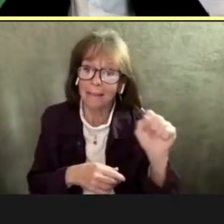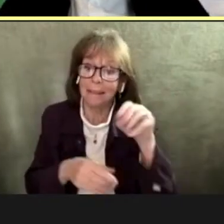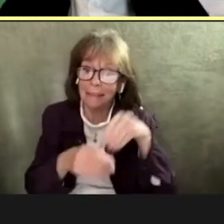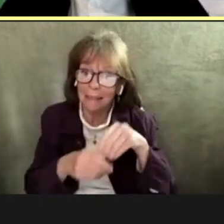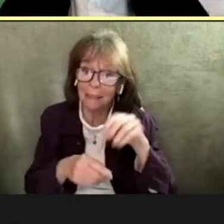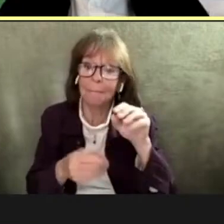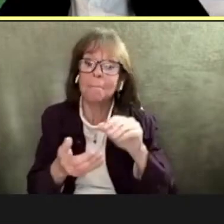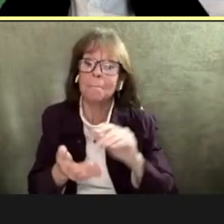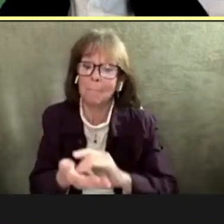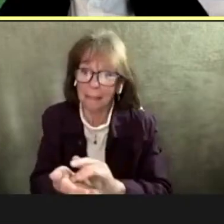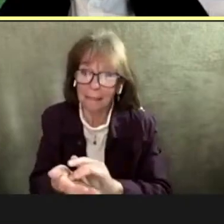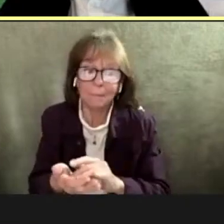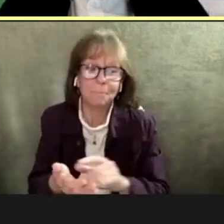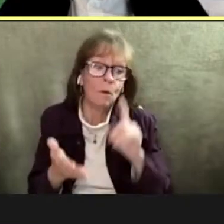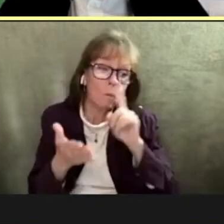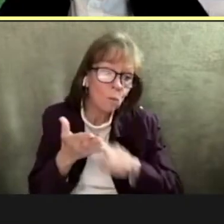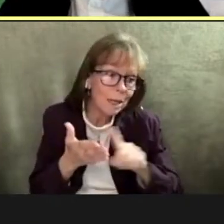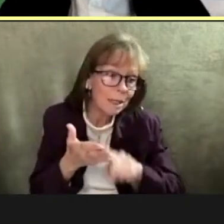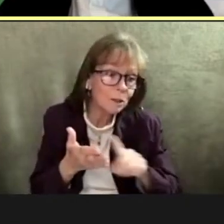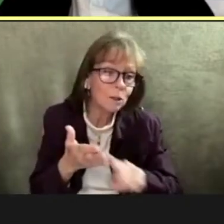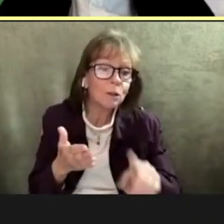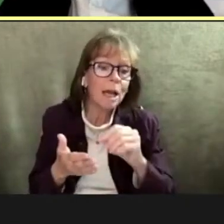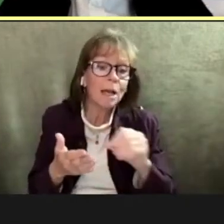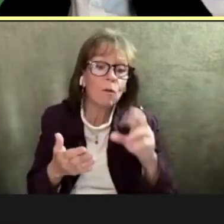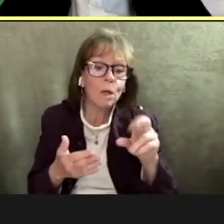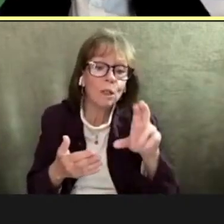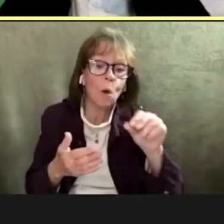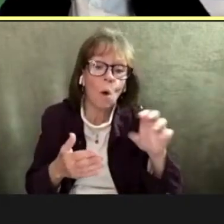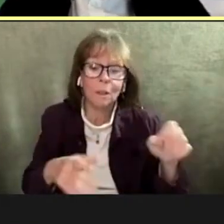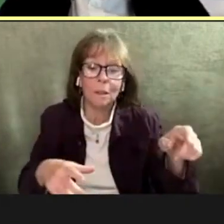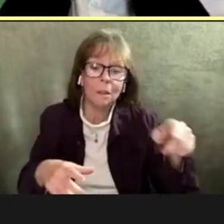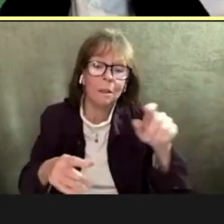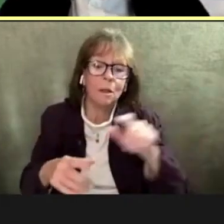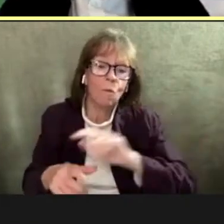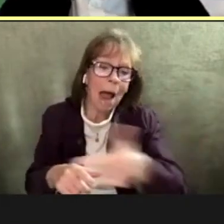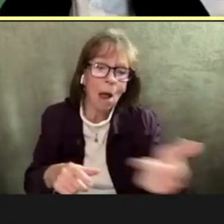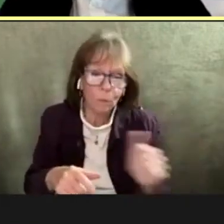the DREAM Consortium, Women with Disabilities in Medicine,